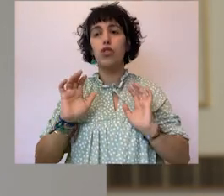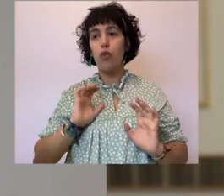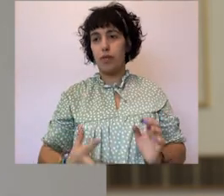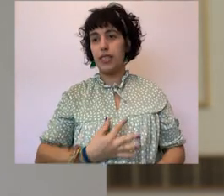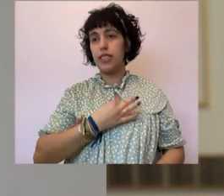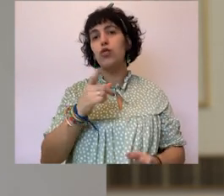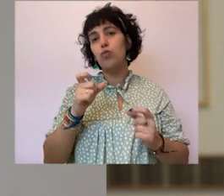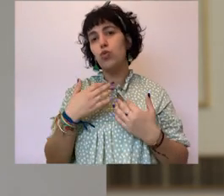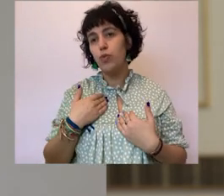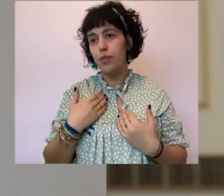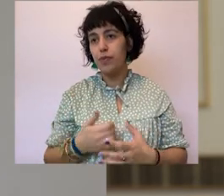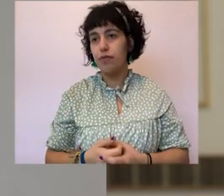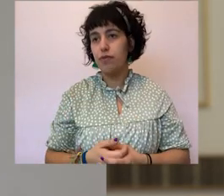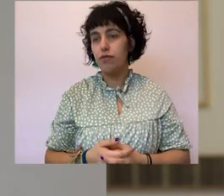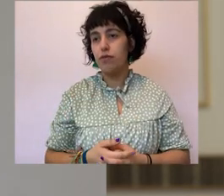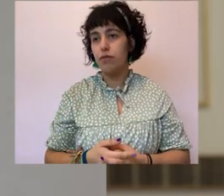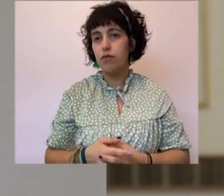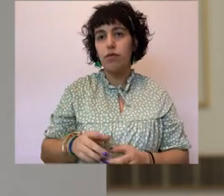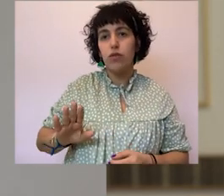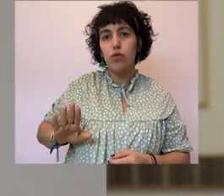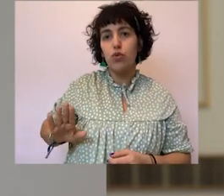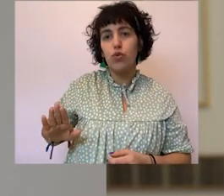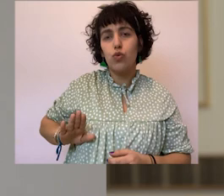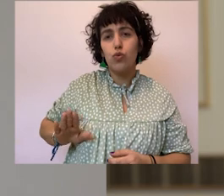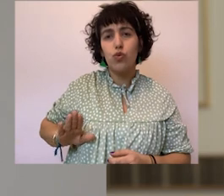Yeah, cause as you said from childhood, getting repressed,